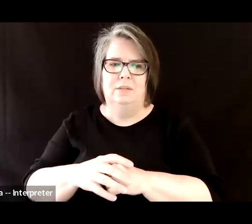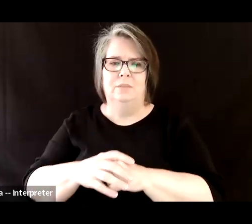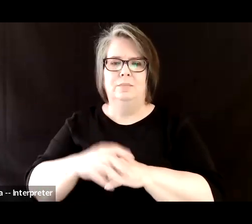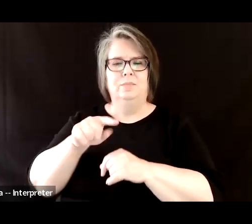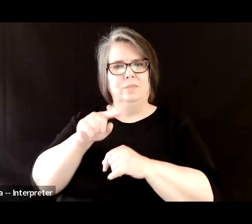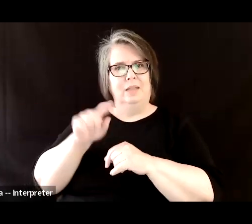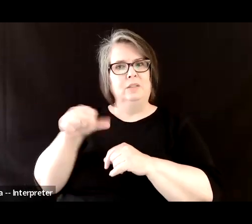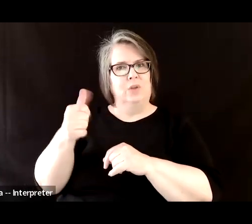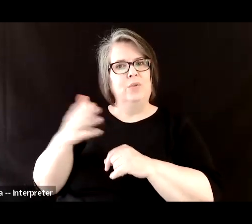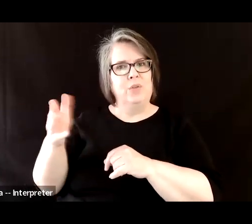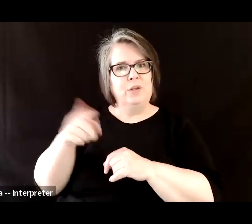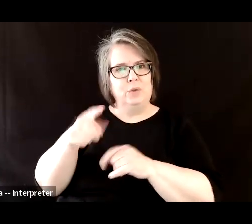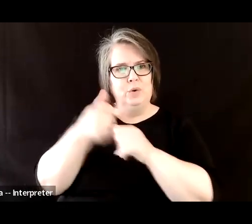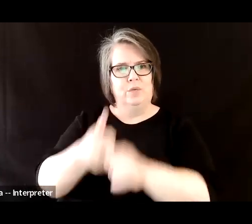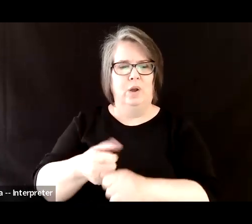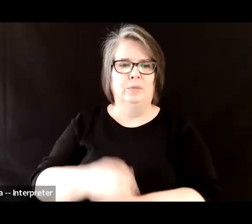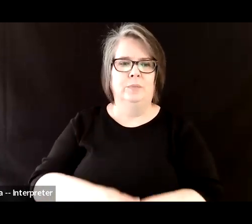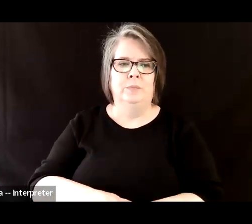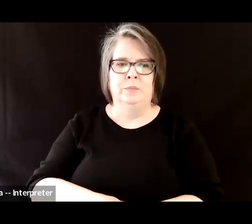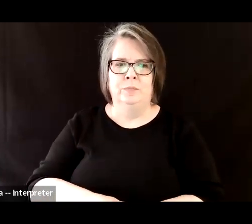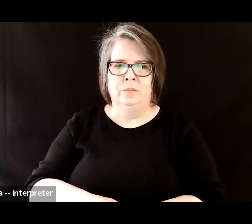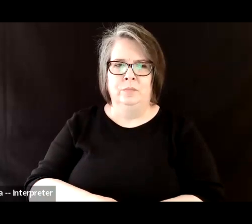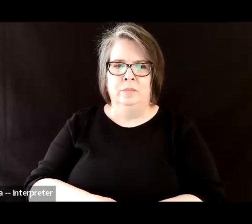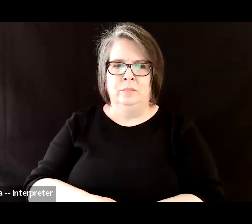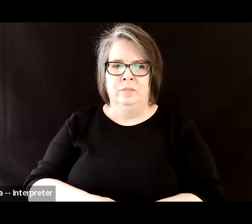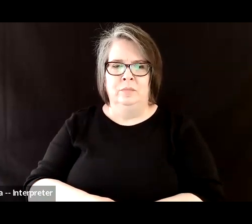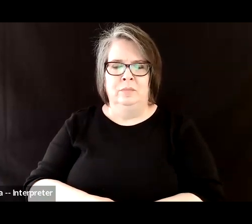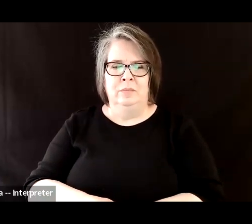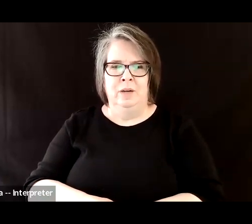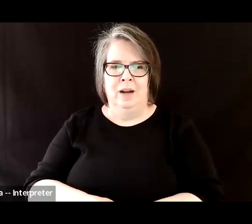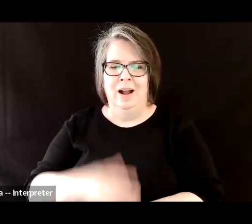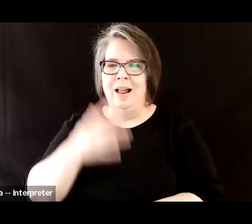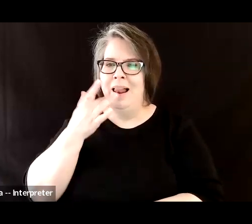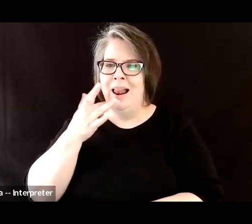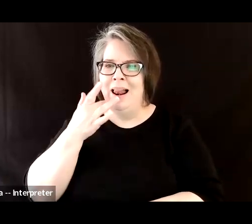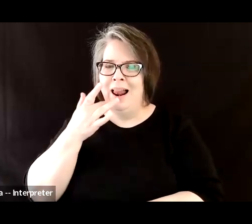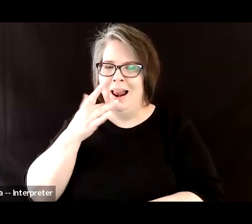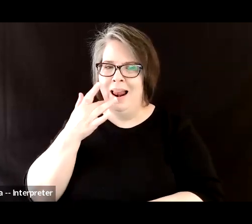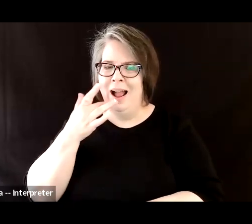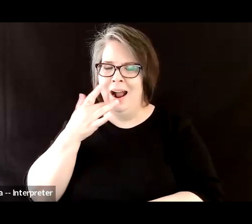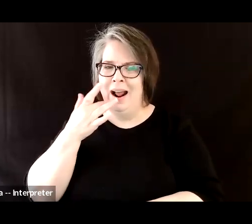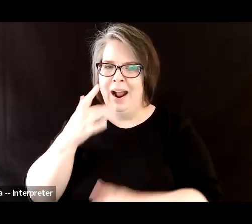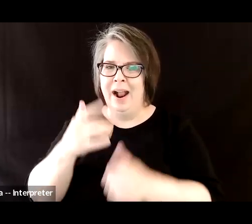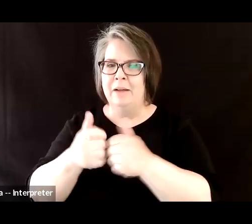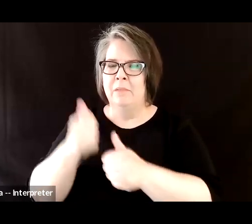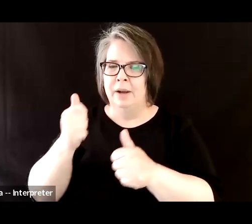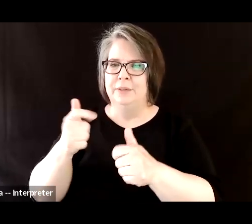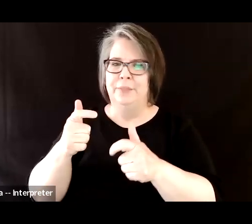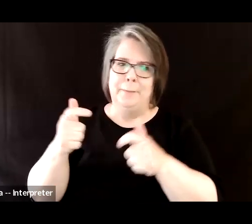keep in mind. Luckily, most of the big time